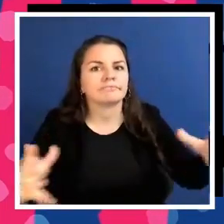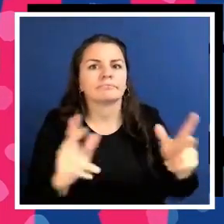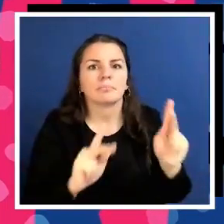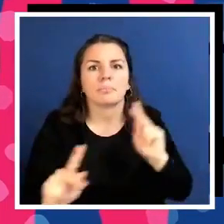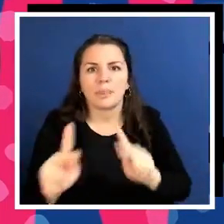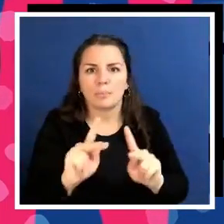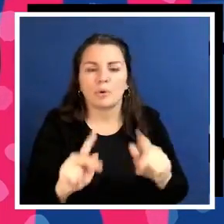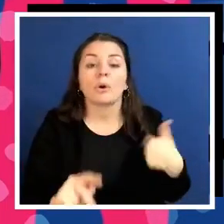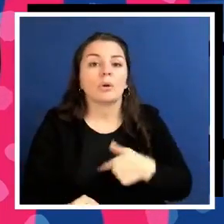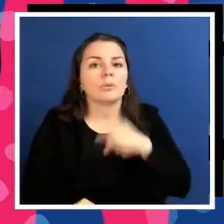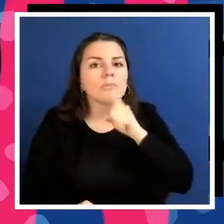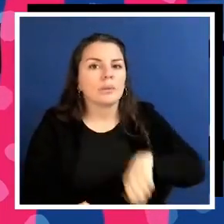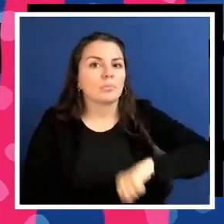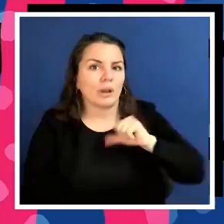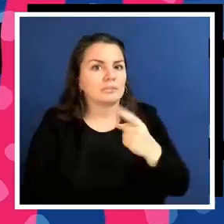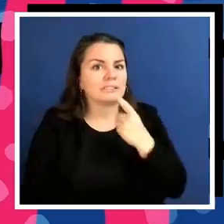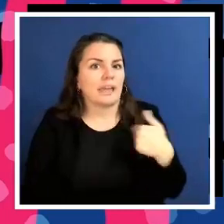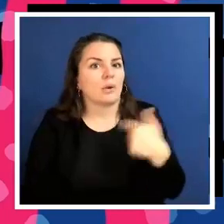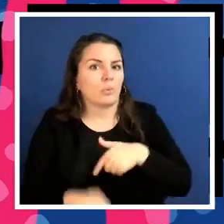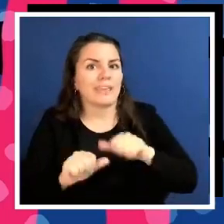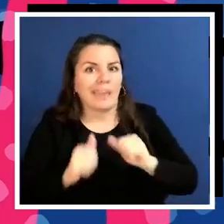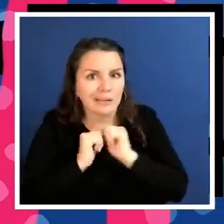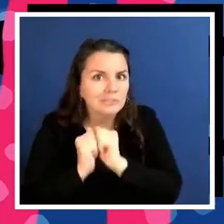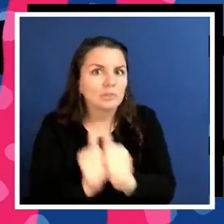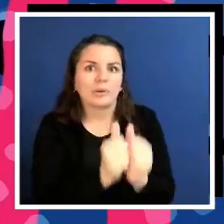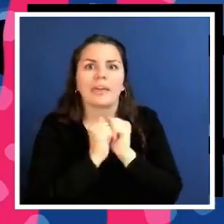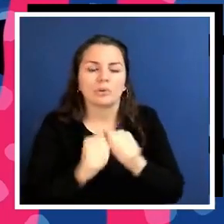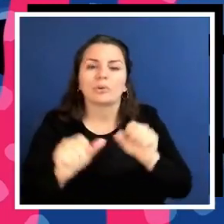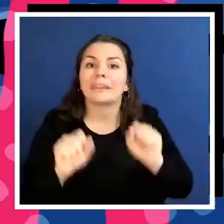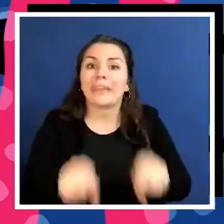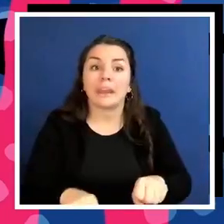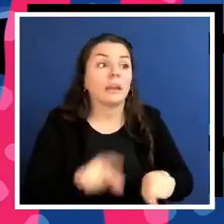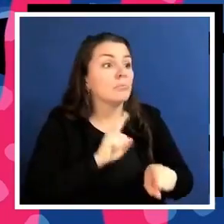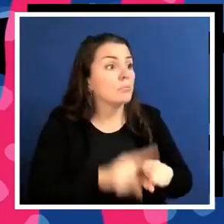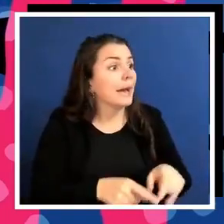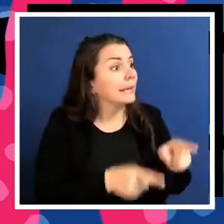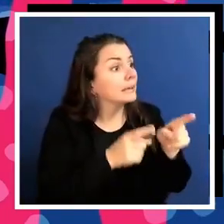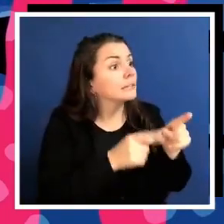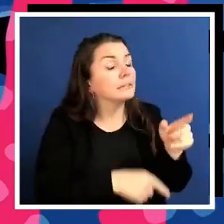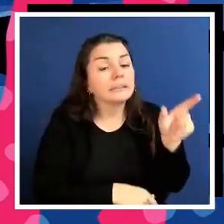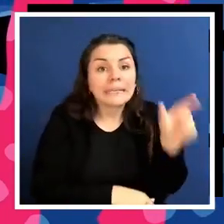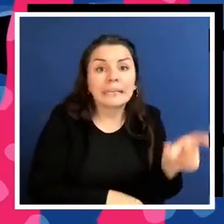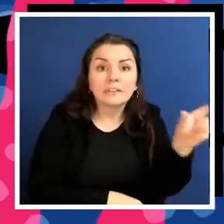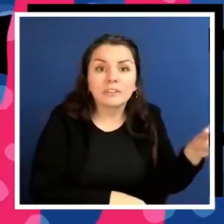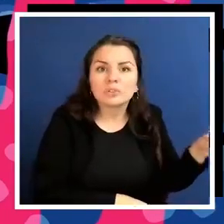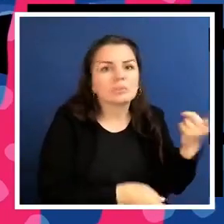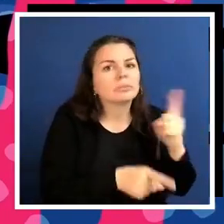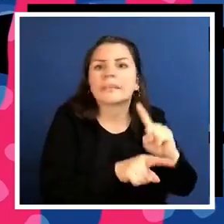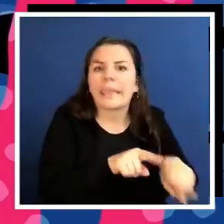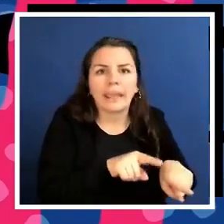TOGETHER, WHAT OUR GOVERNMENT CAN DO TO MAKE LIFE BETTER FOR OURSELVES AND OUR PEOPLE.